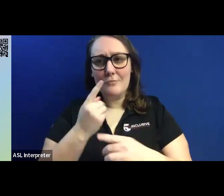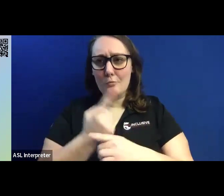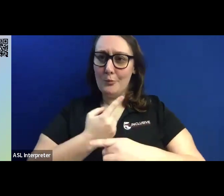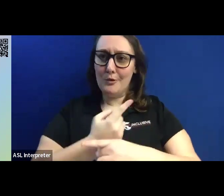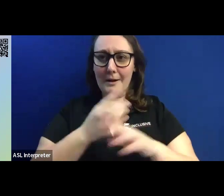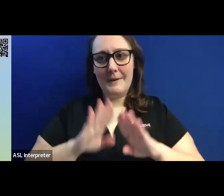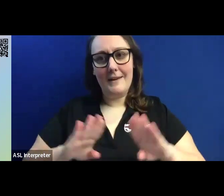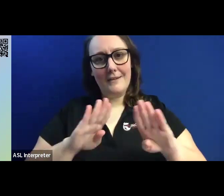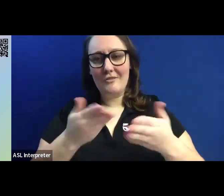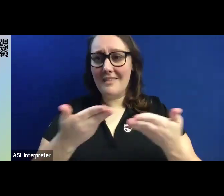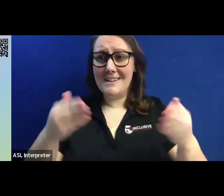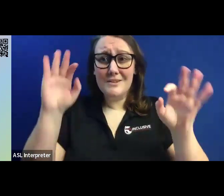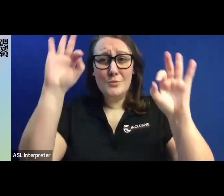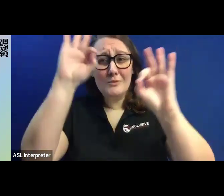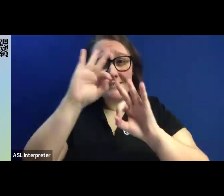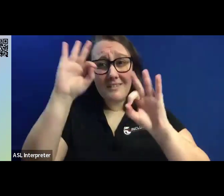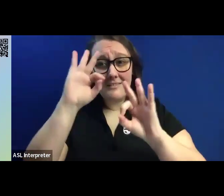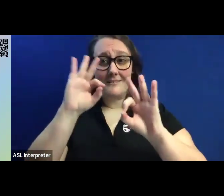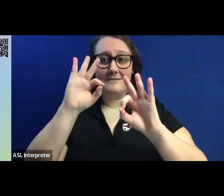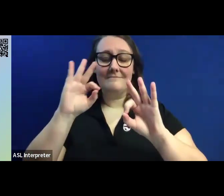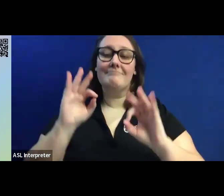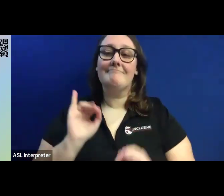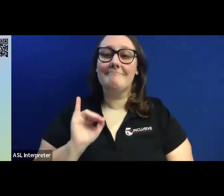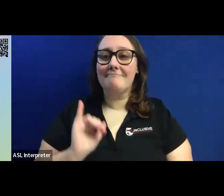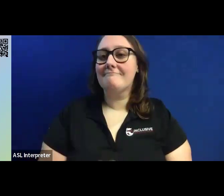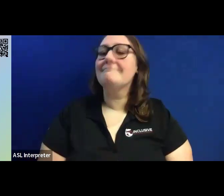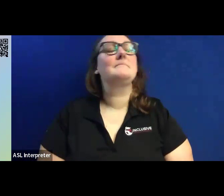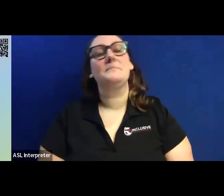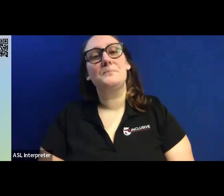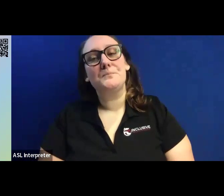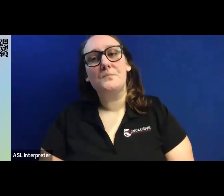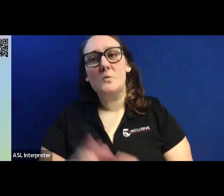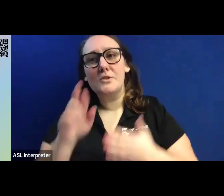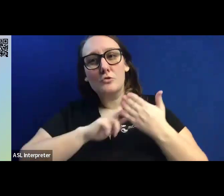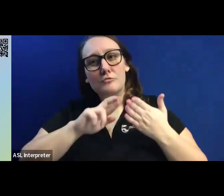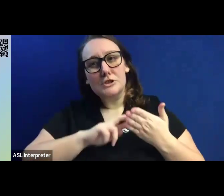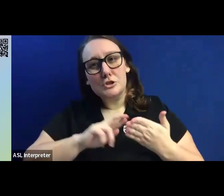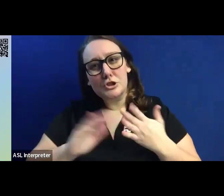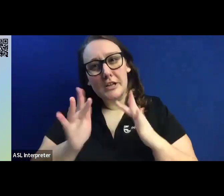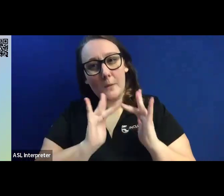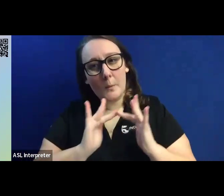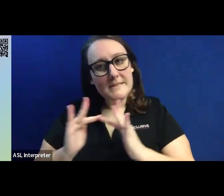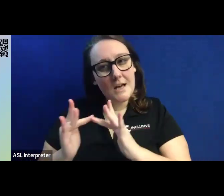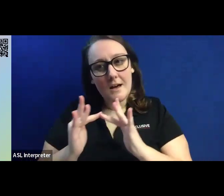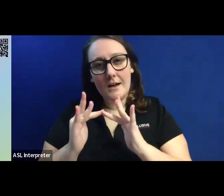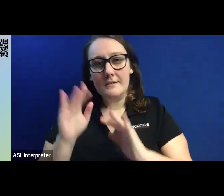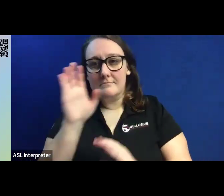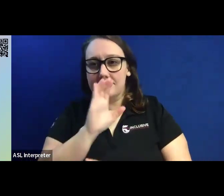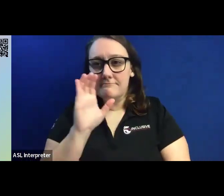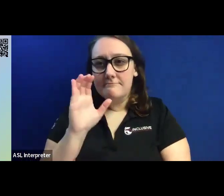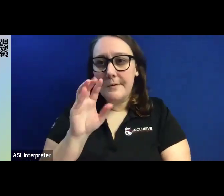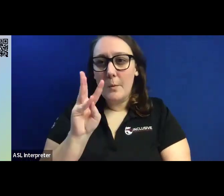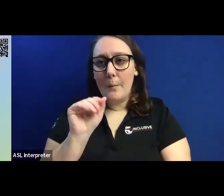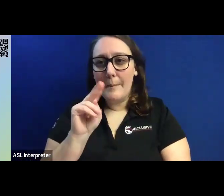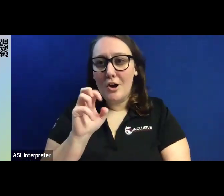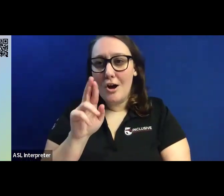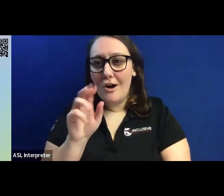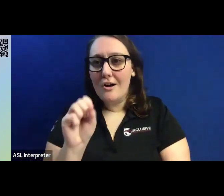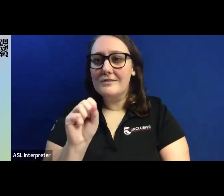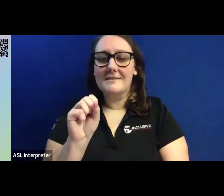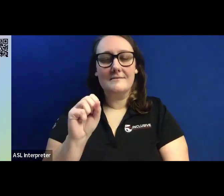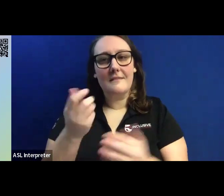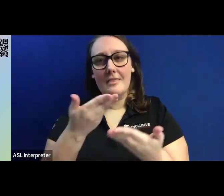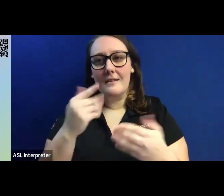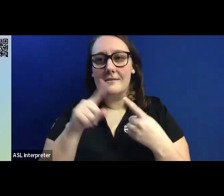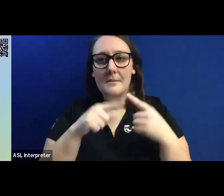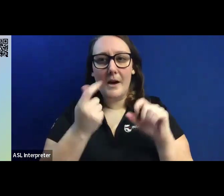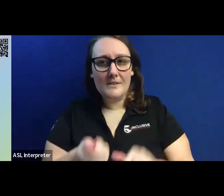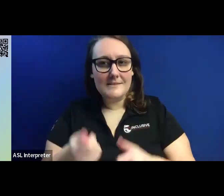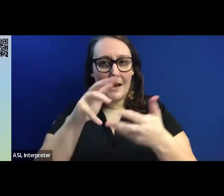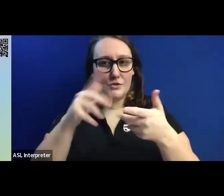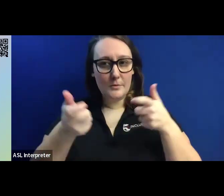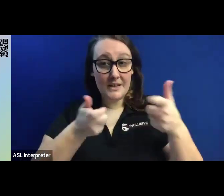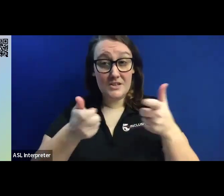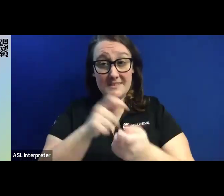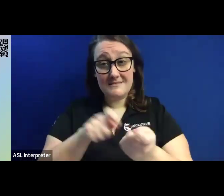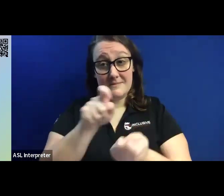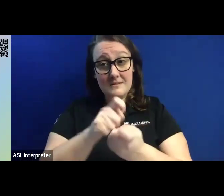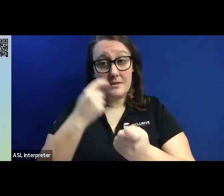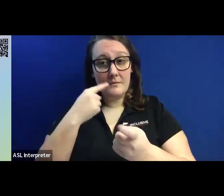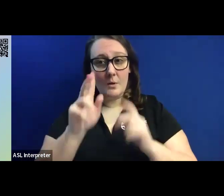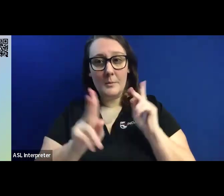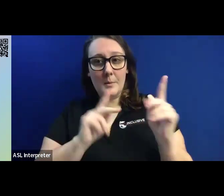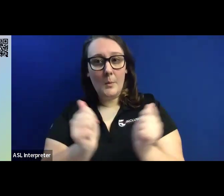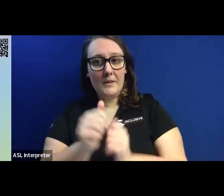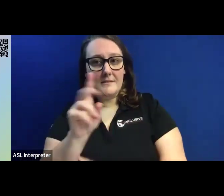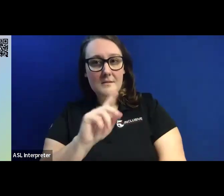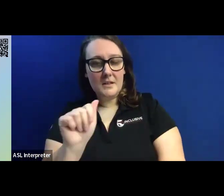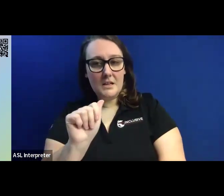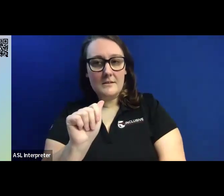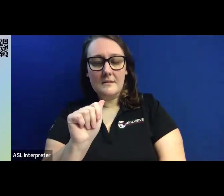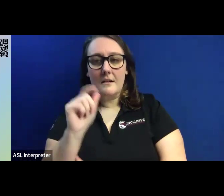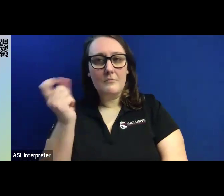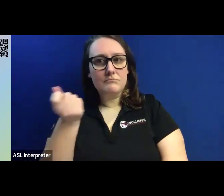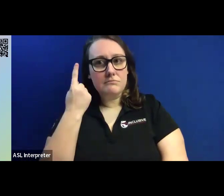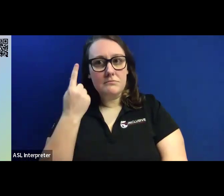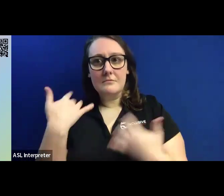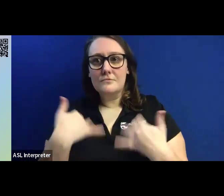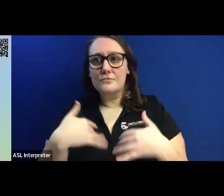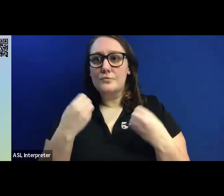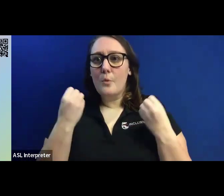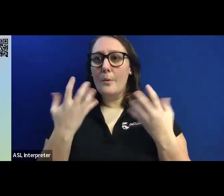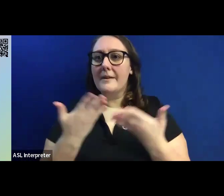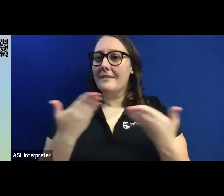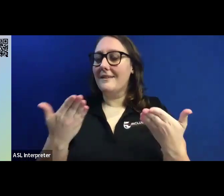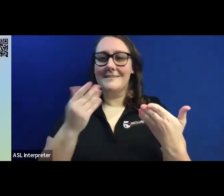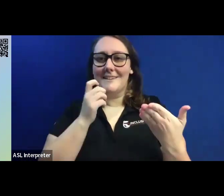So I started going to through information from the website and also sit through some webinars in which they were talking about disaster management for disability people, and I realized that there was so many things that I was not able to understand or even fully conceptualize.